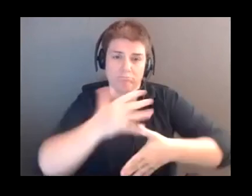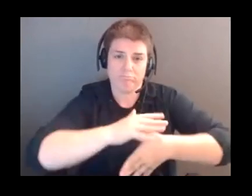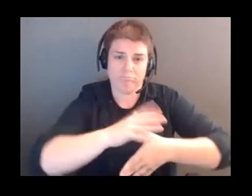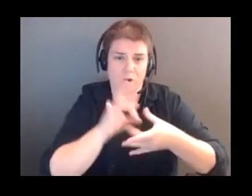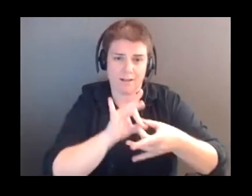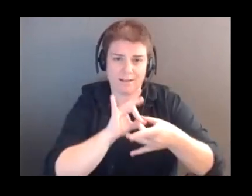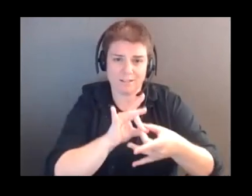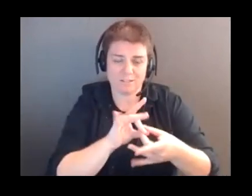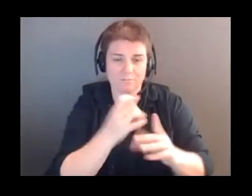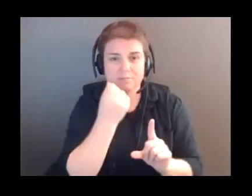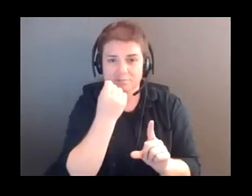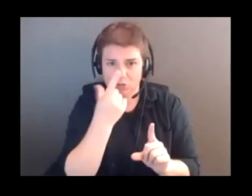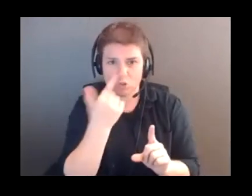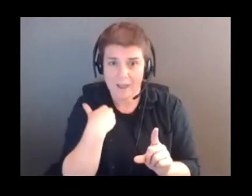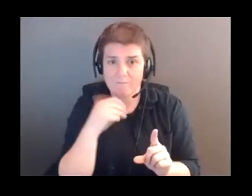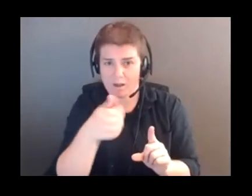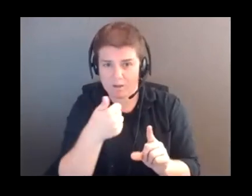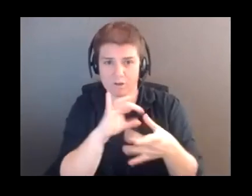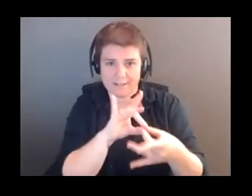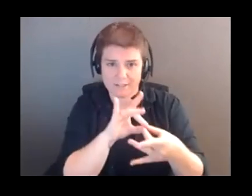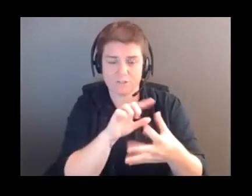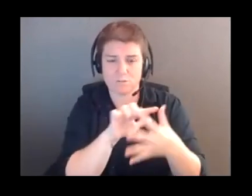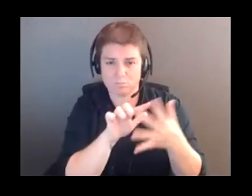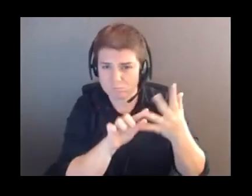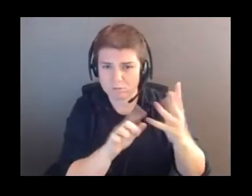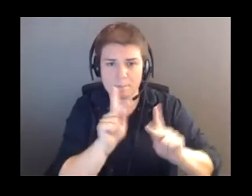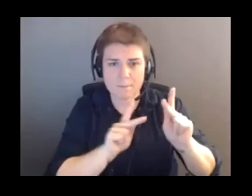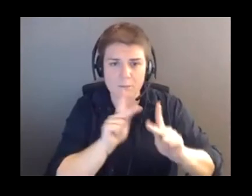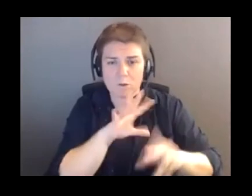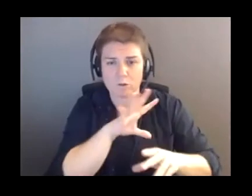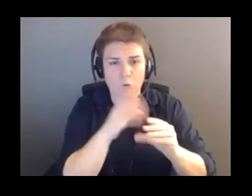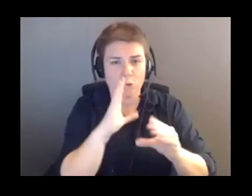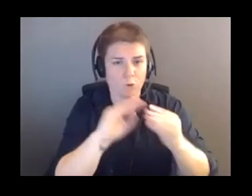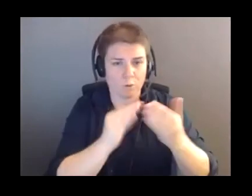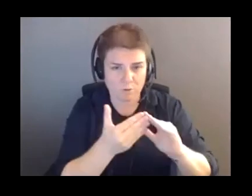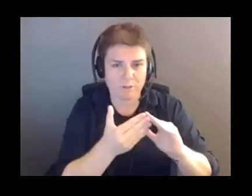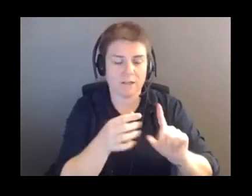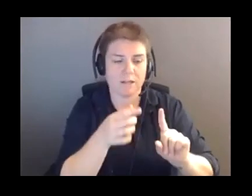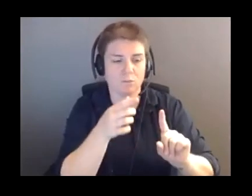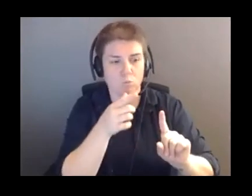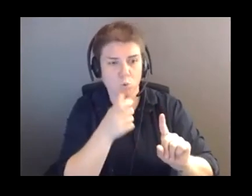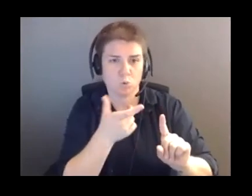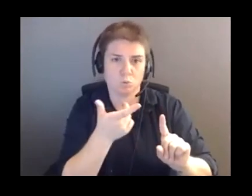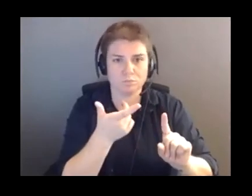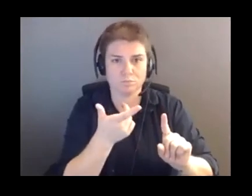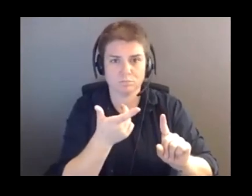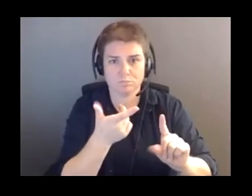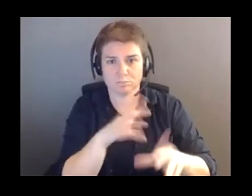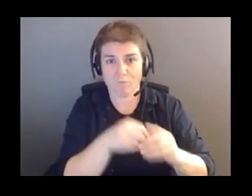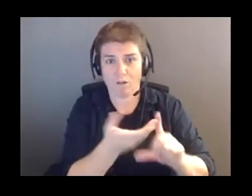But, there are many other folks that make up your community. So I encourage you to think